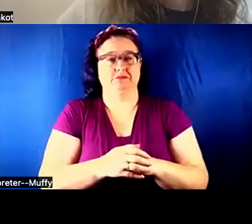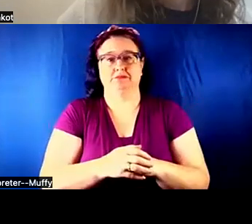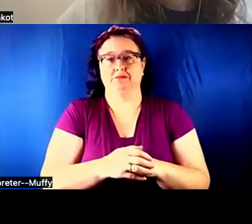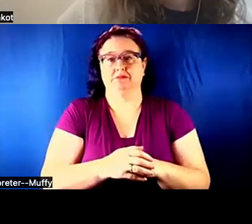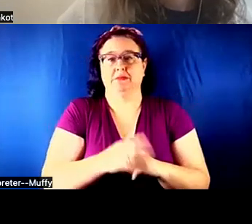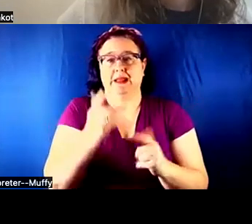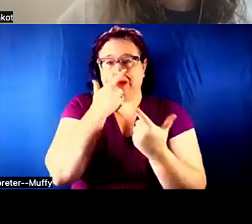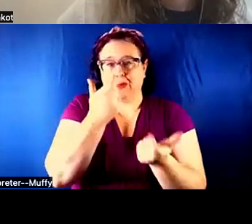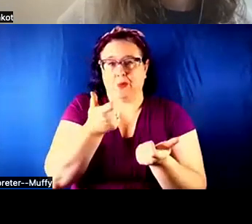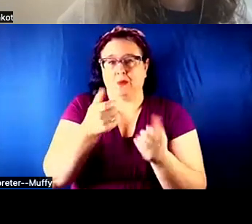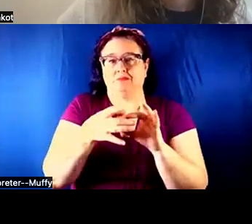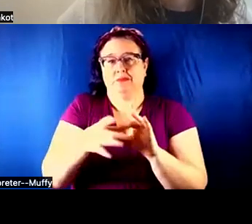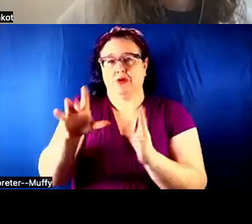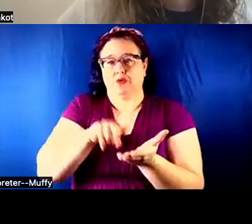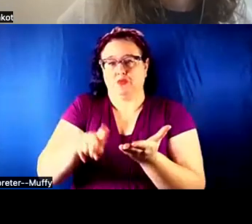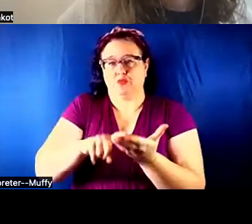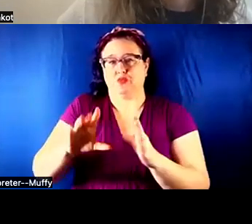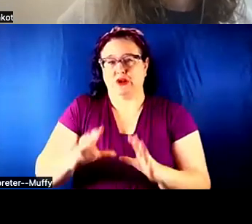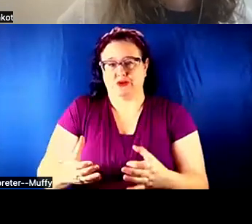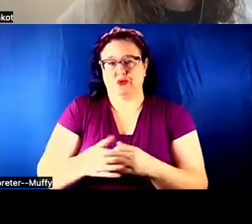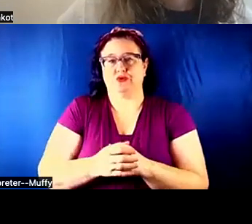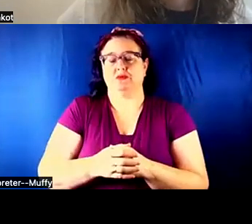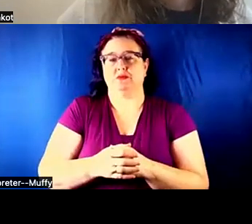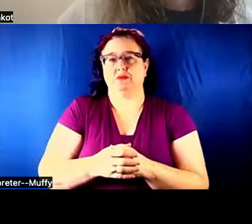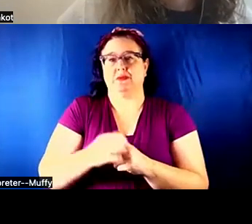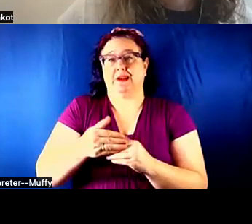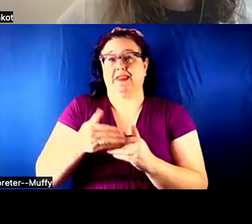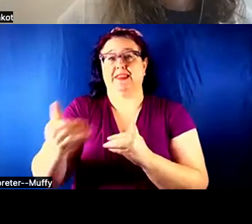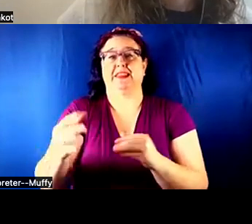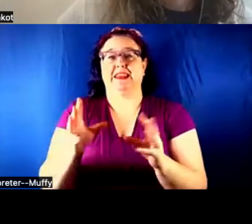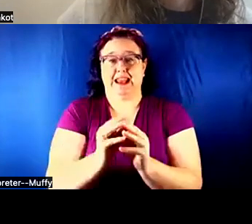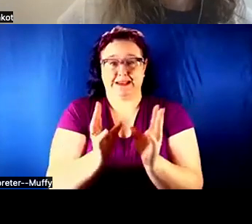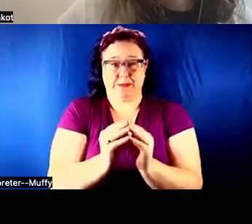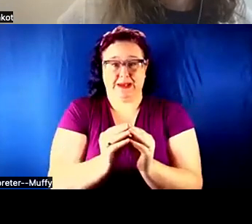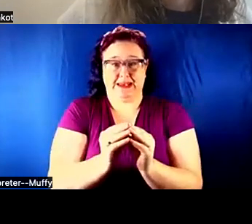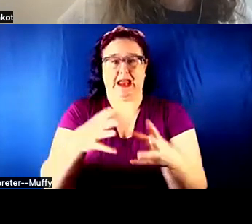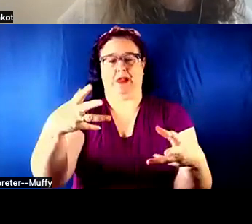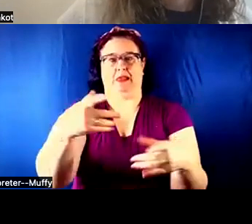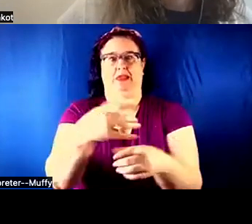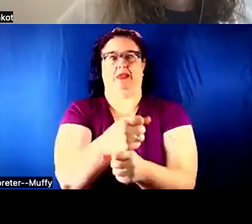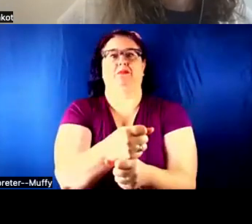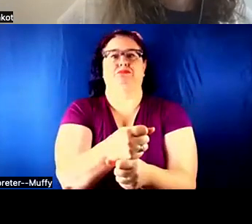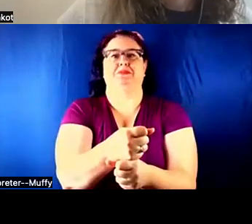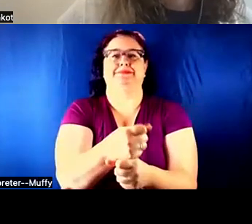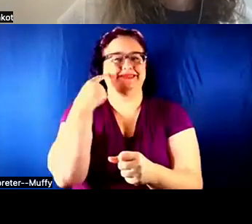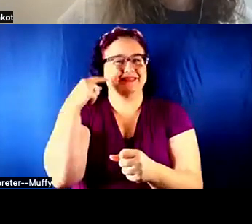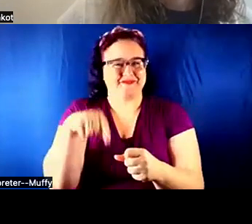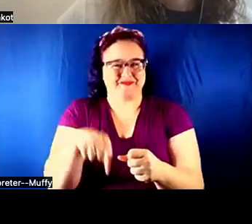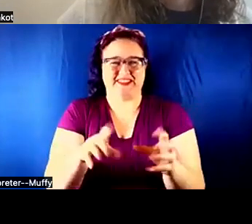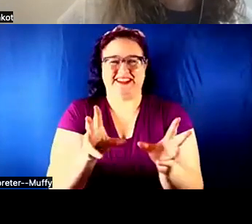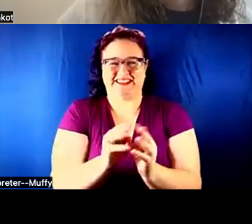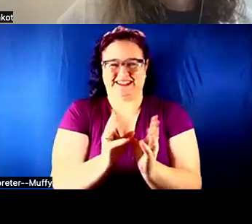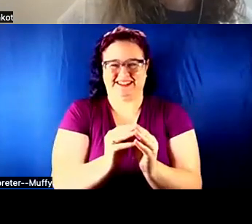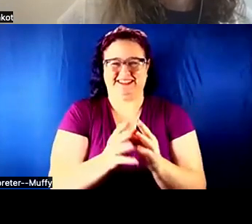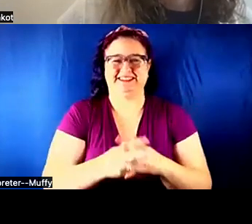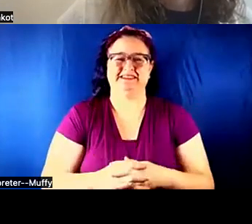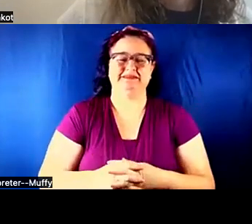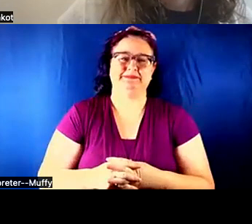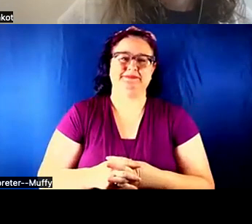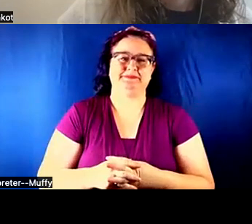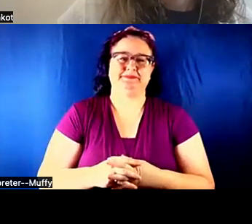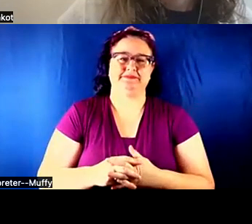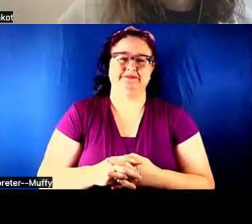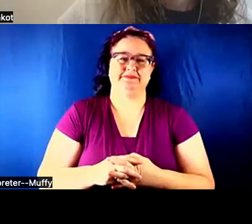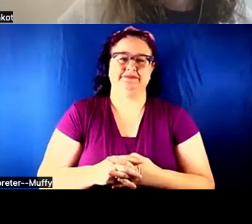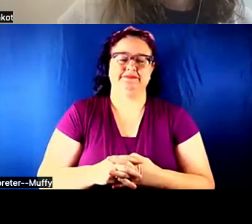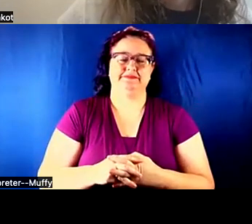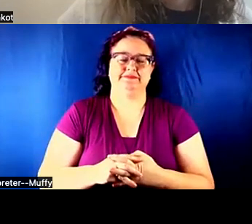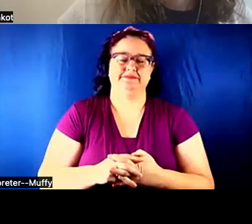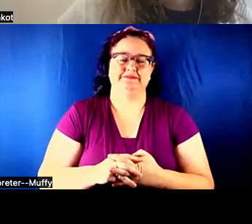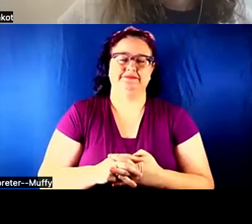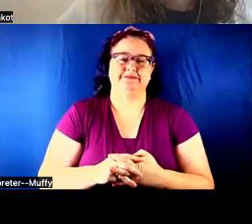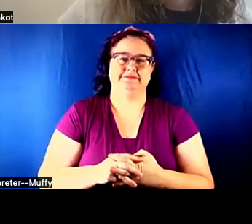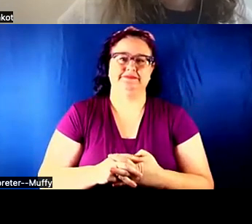they know I have attended, so the next meeting, I have to give a summary of the symposium. That way,